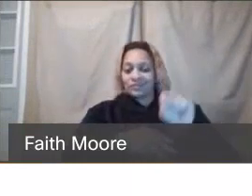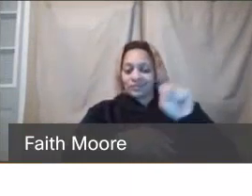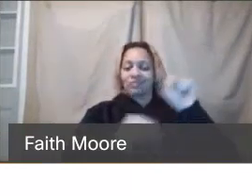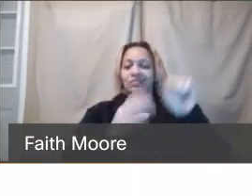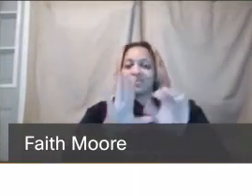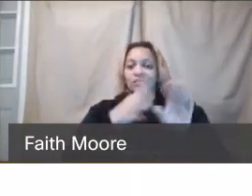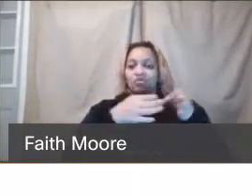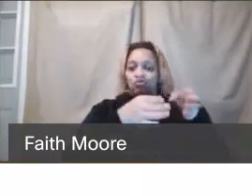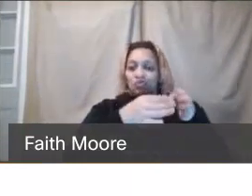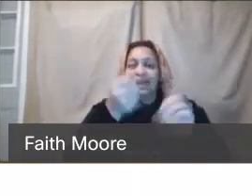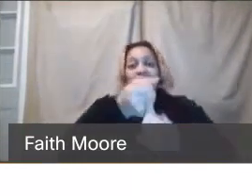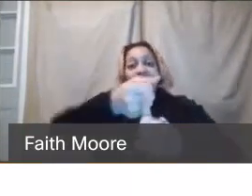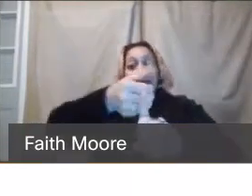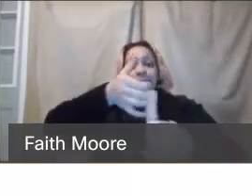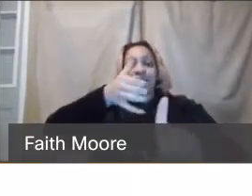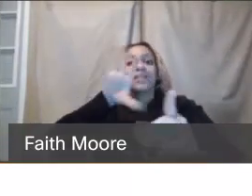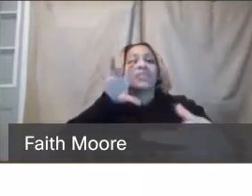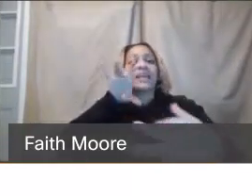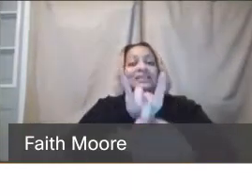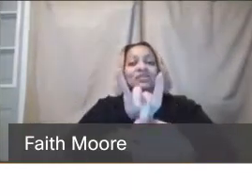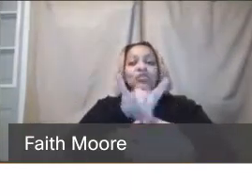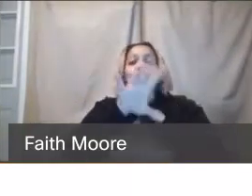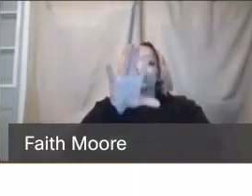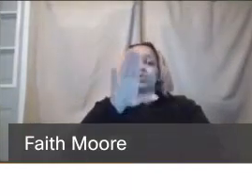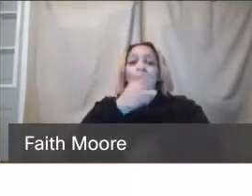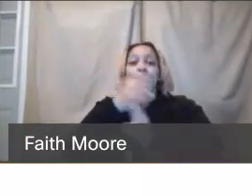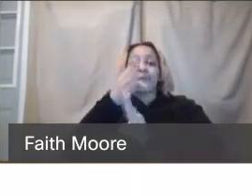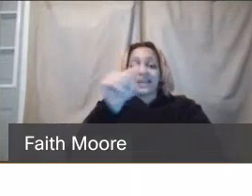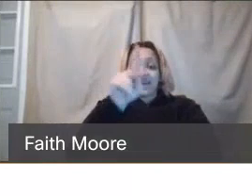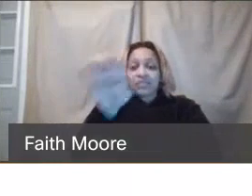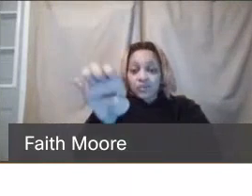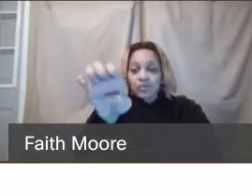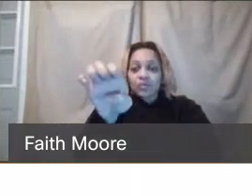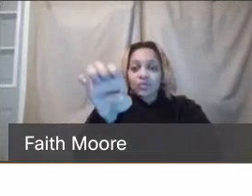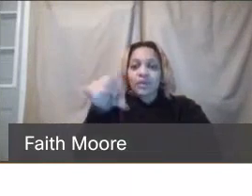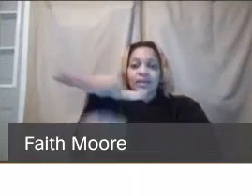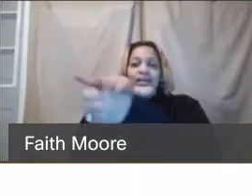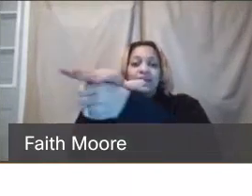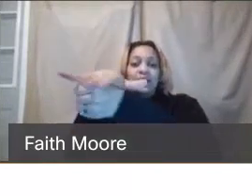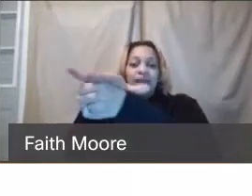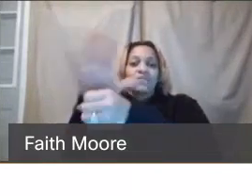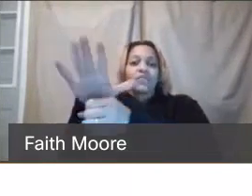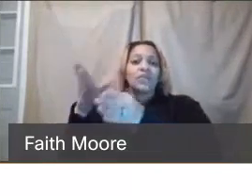Connection all the way through to main avenue in an area between existing sidewalk and road.